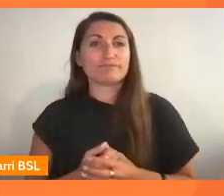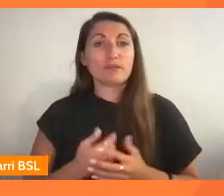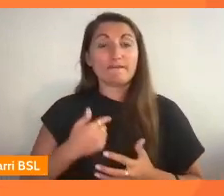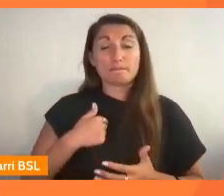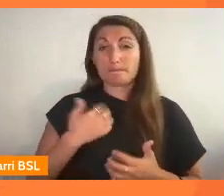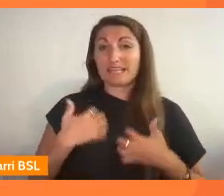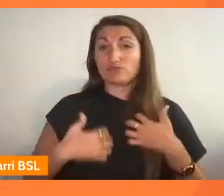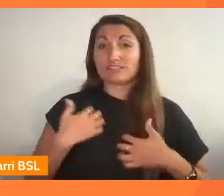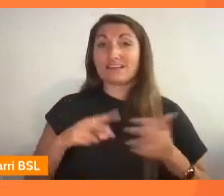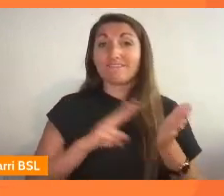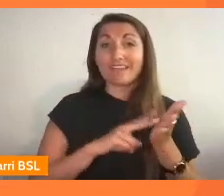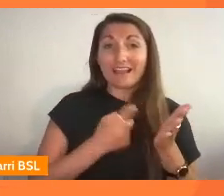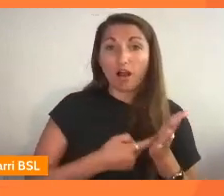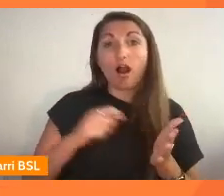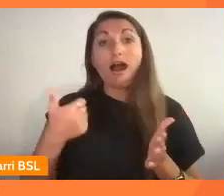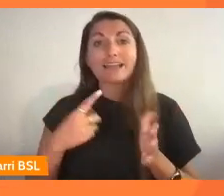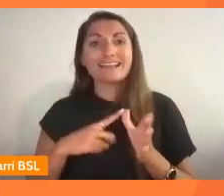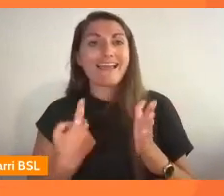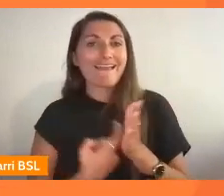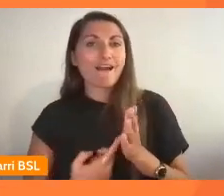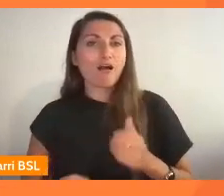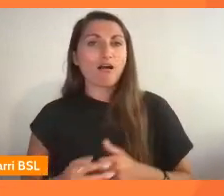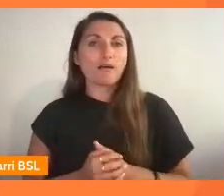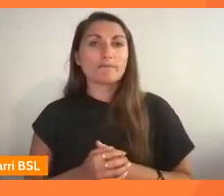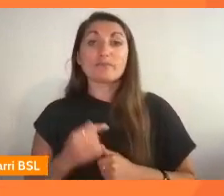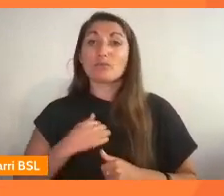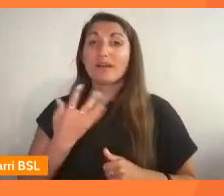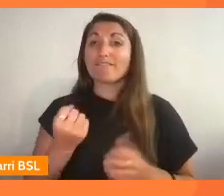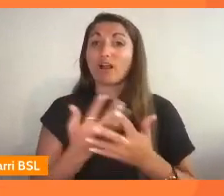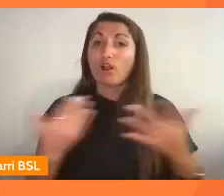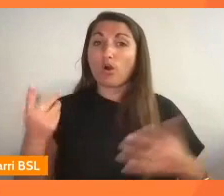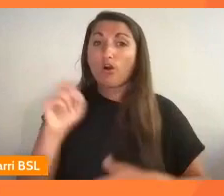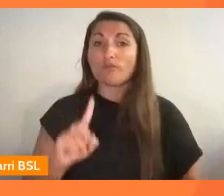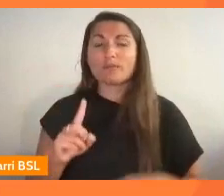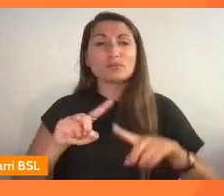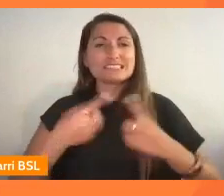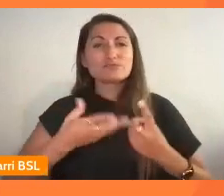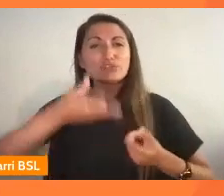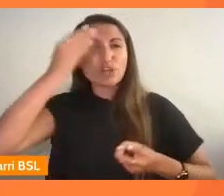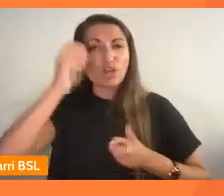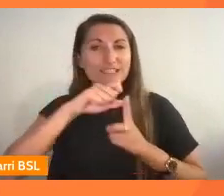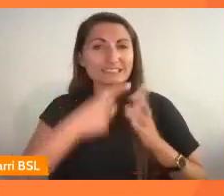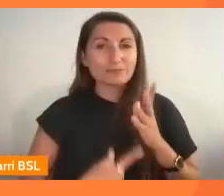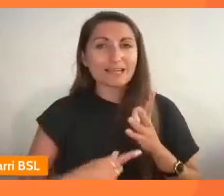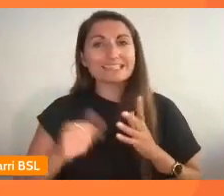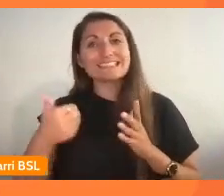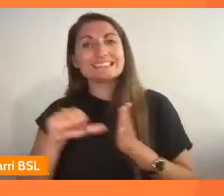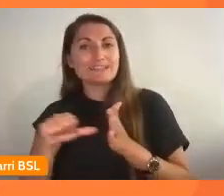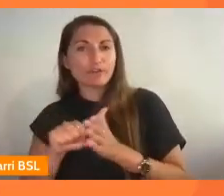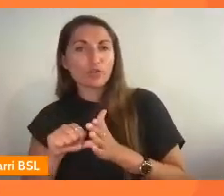We have got a lot of people with different learning disabilities and difficulties.